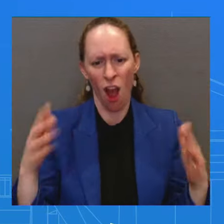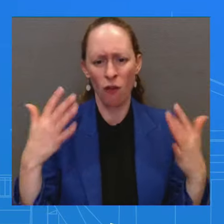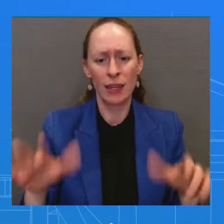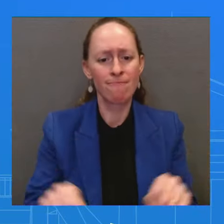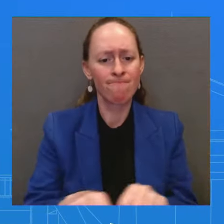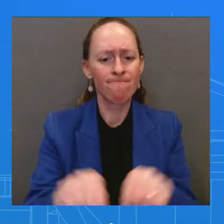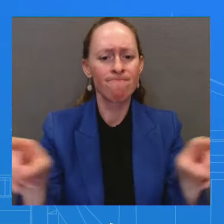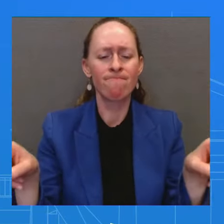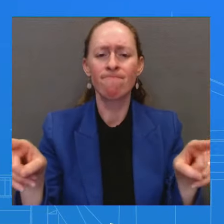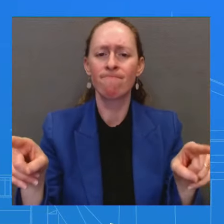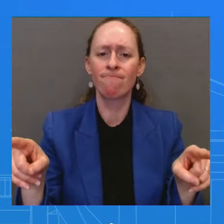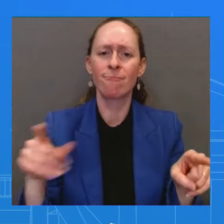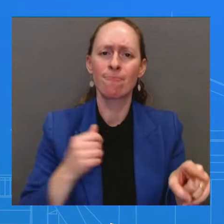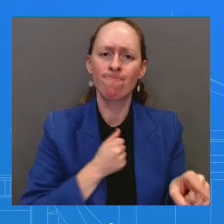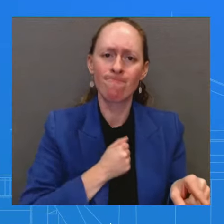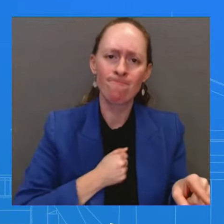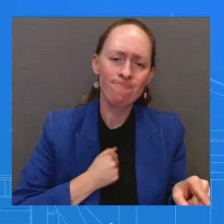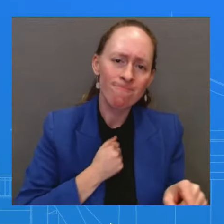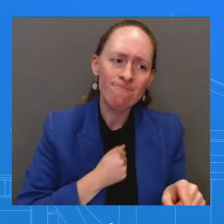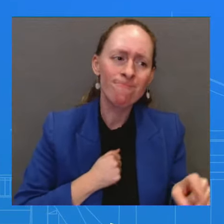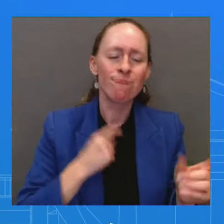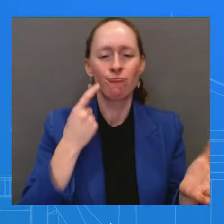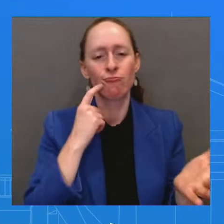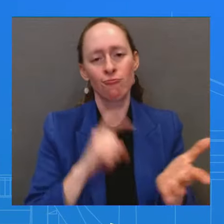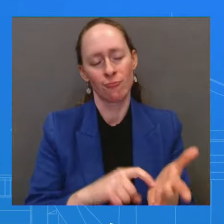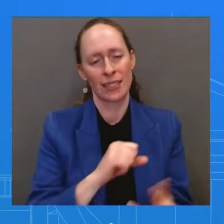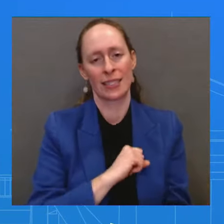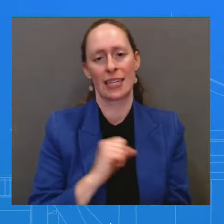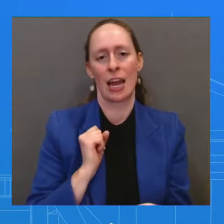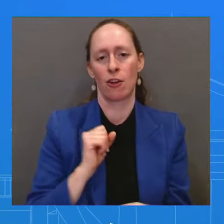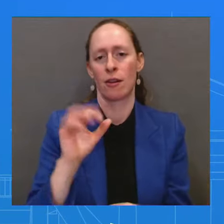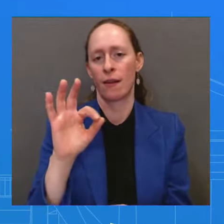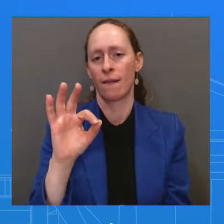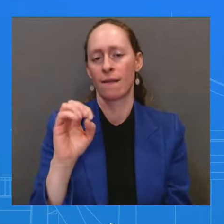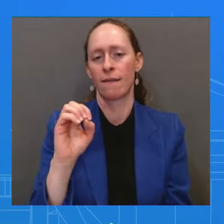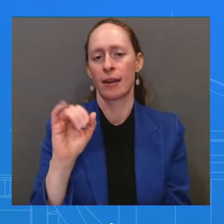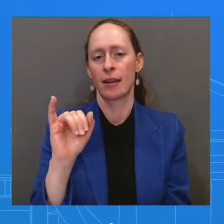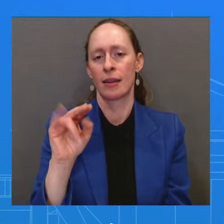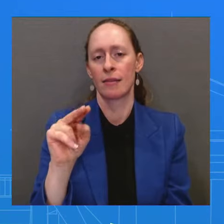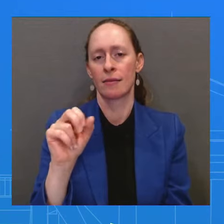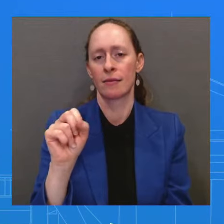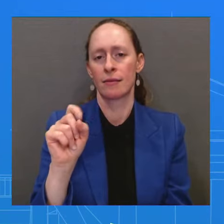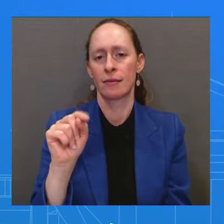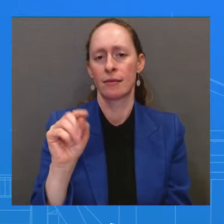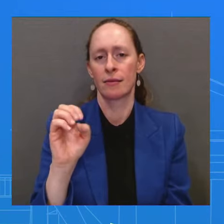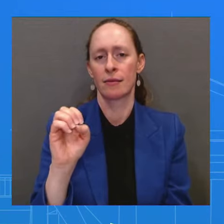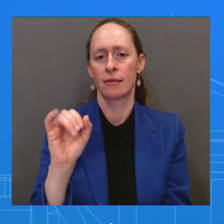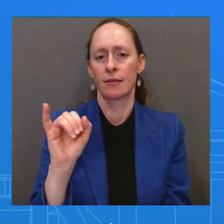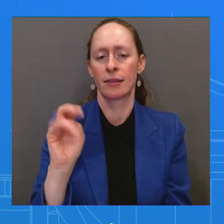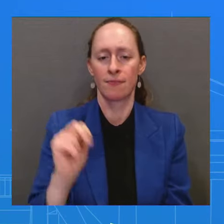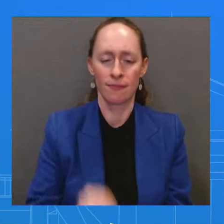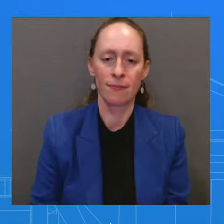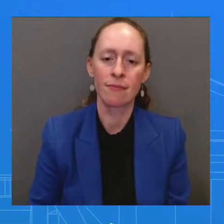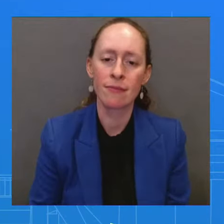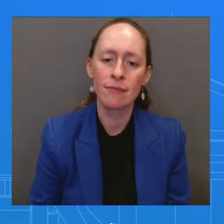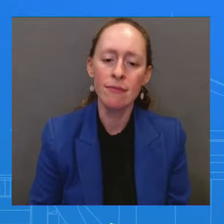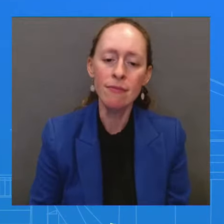He thought that she was an effective elected official. She was a historic -- a trailba- -- -blazer.